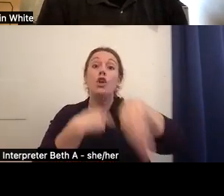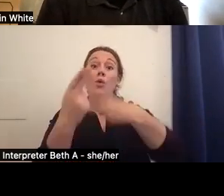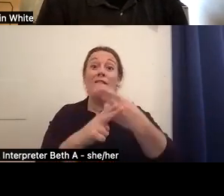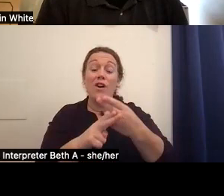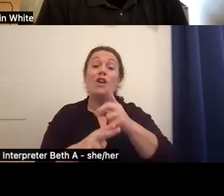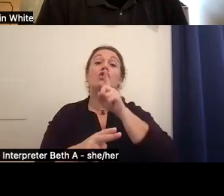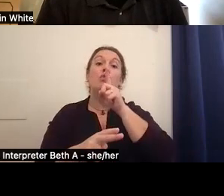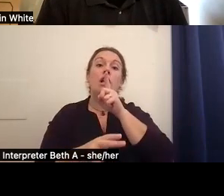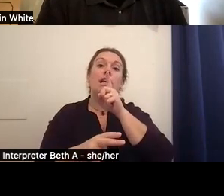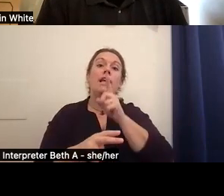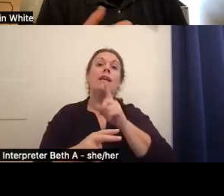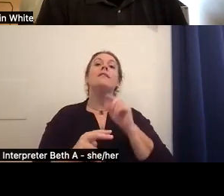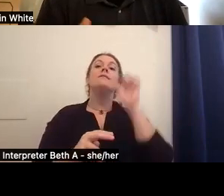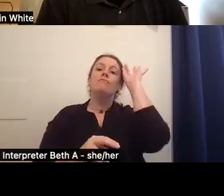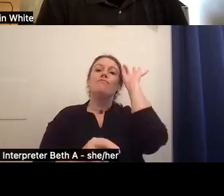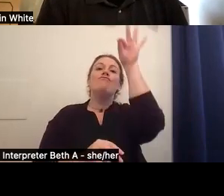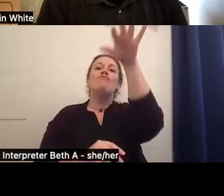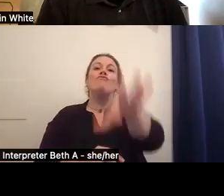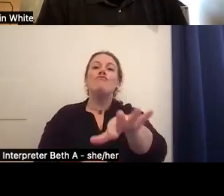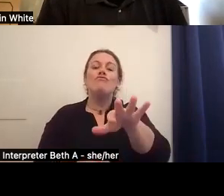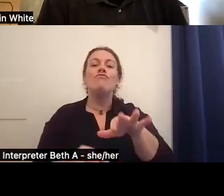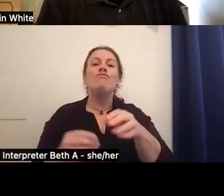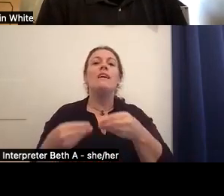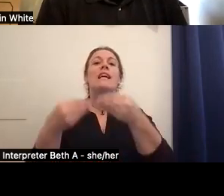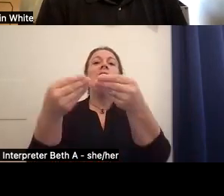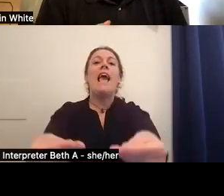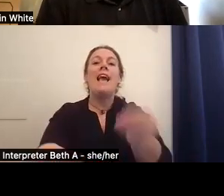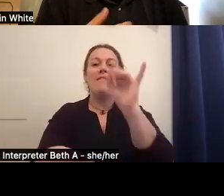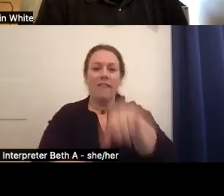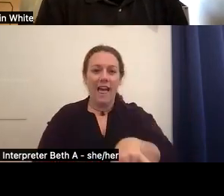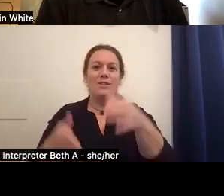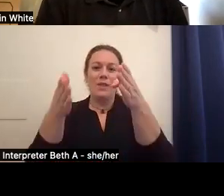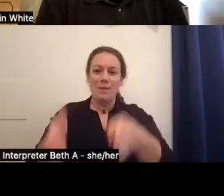gift from the universe that it was not something that was supposed to be owned individually,